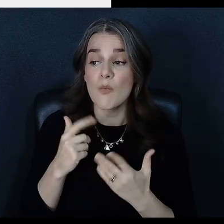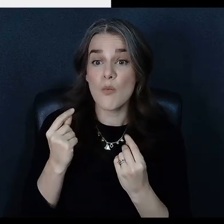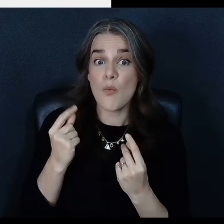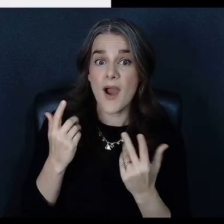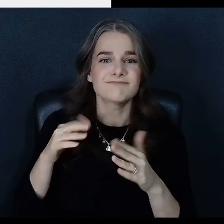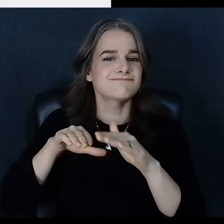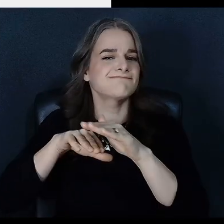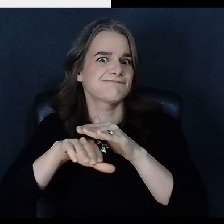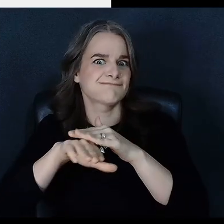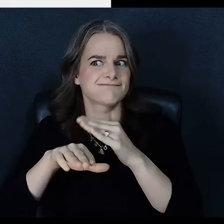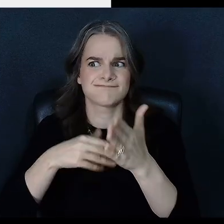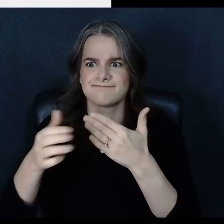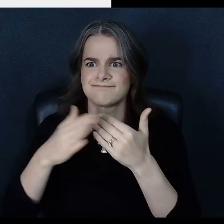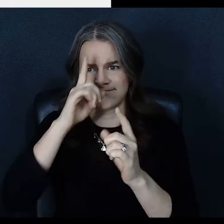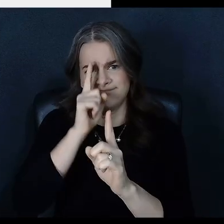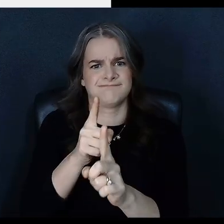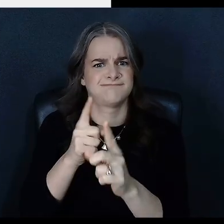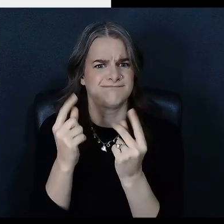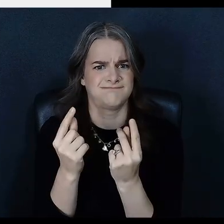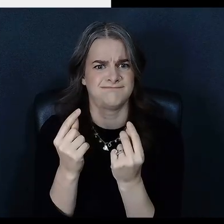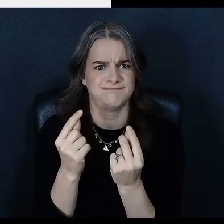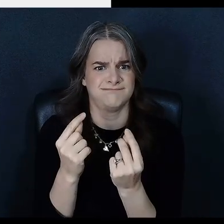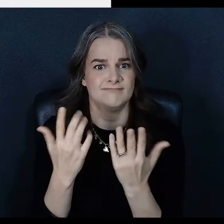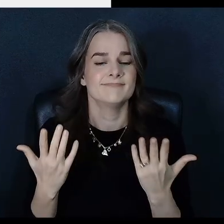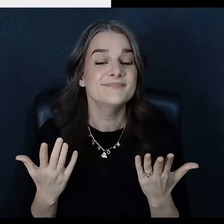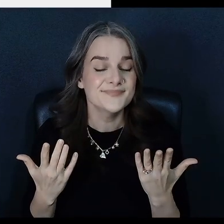I mentioned earlier-- and I love this idea of this topic--